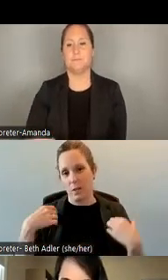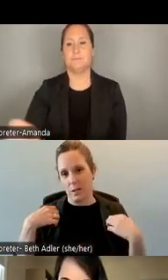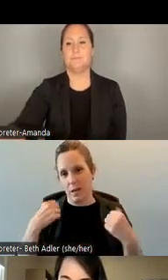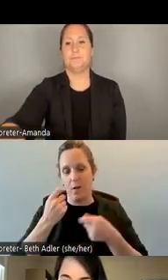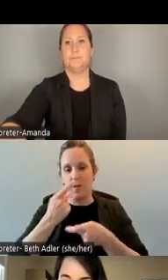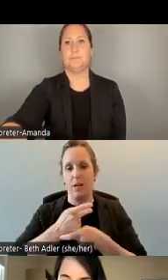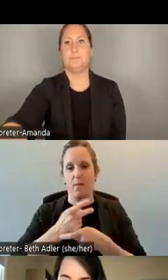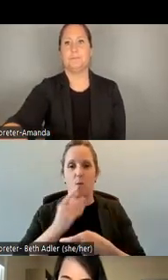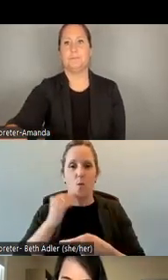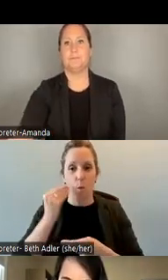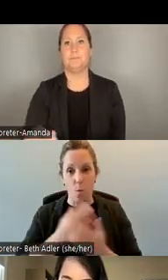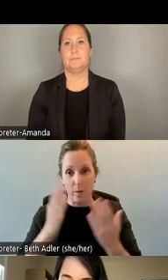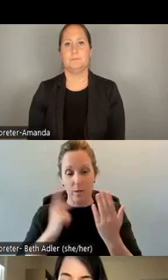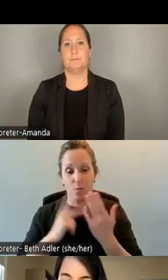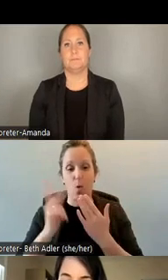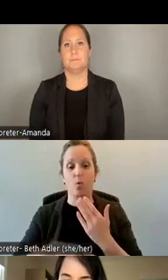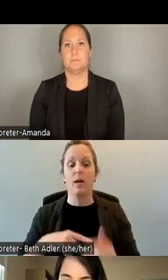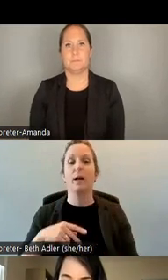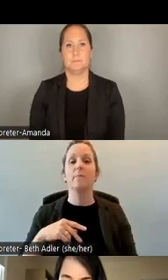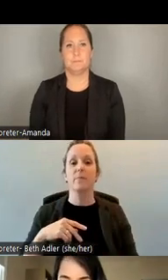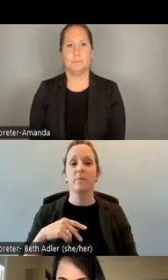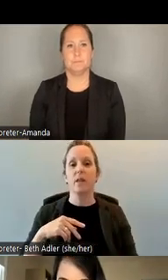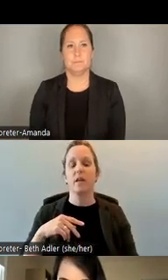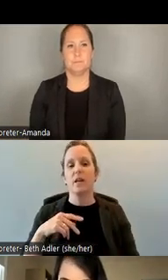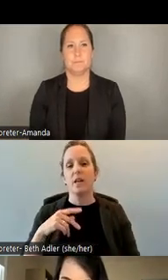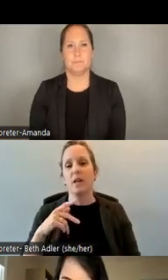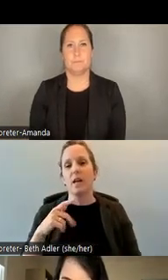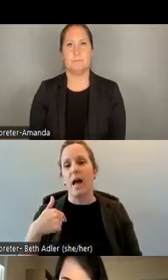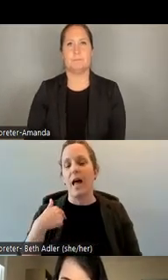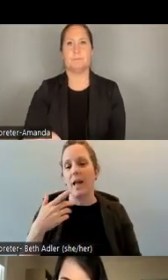a joint appointment with Mass General where I also have a general adult outpatient practice